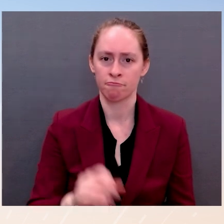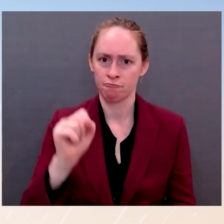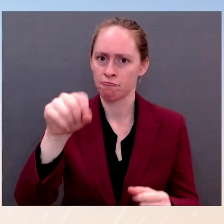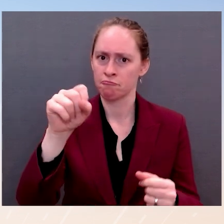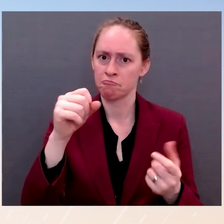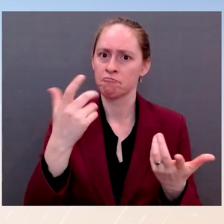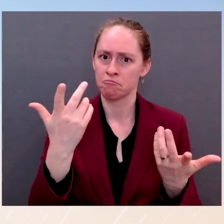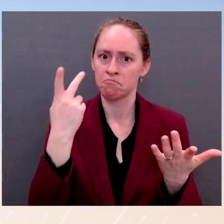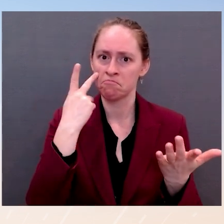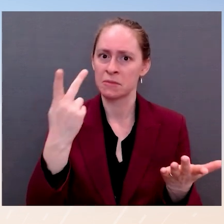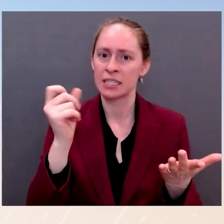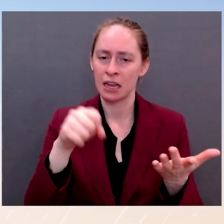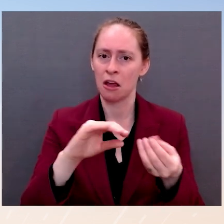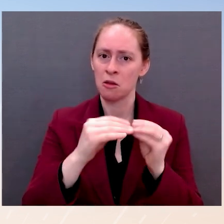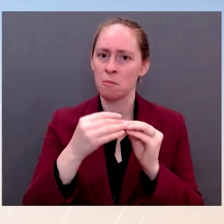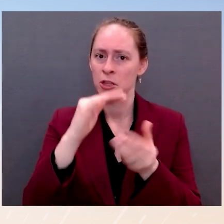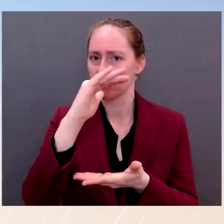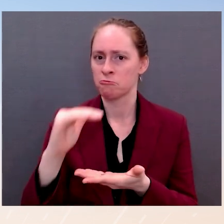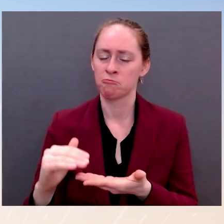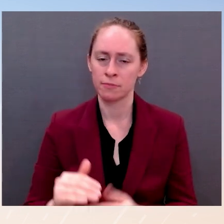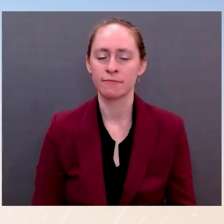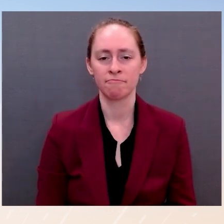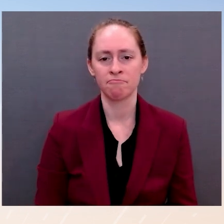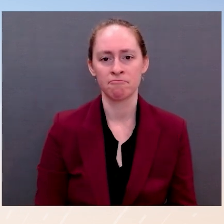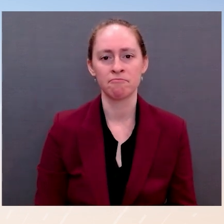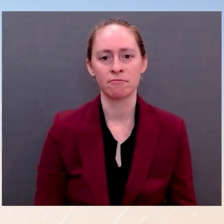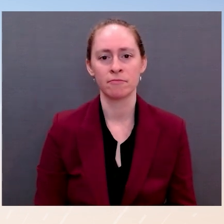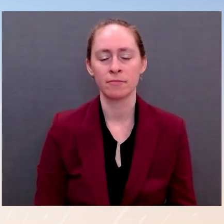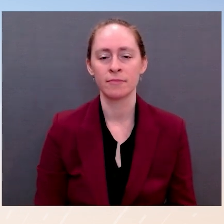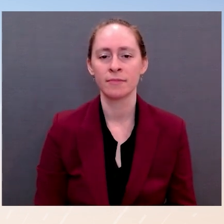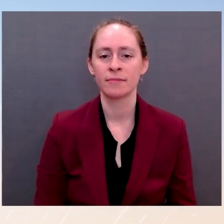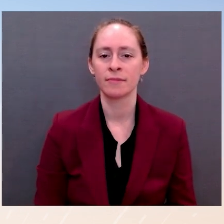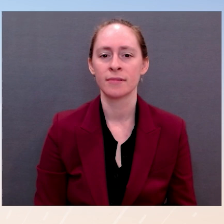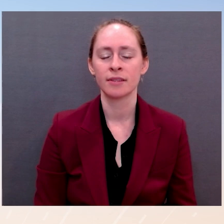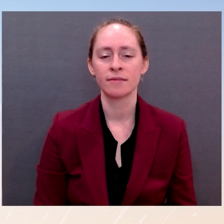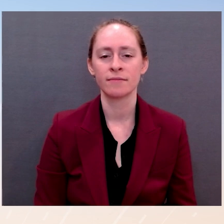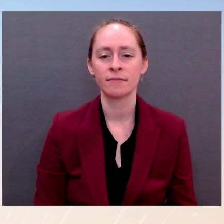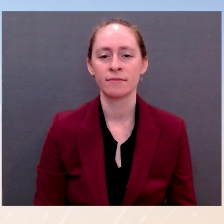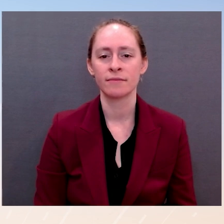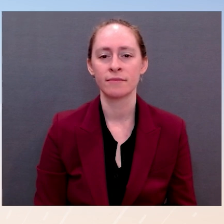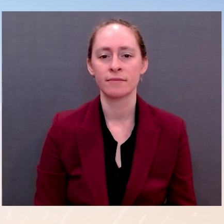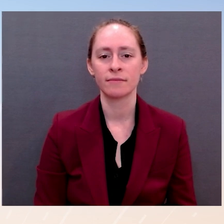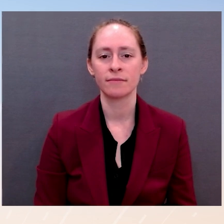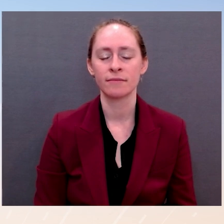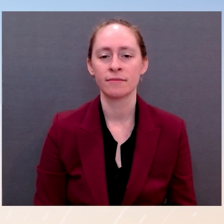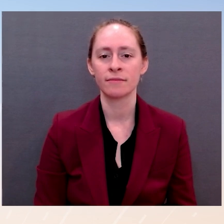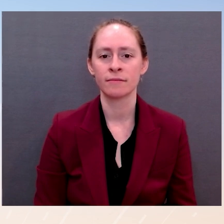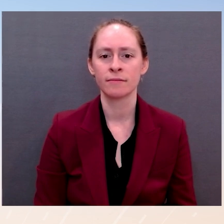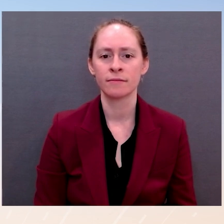Such that the gap in overall cancer death rate for black and white people actually narrowed